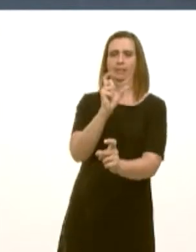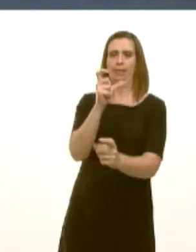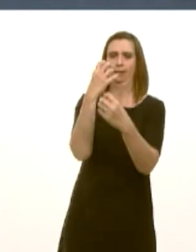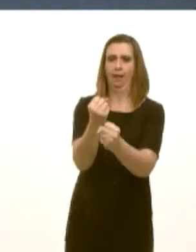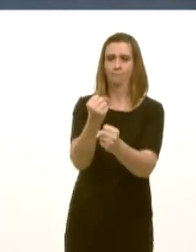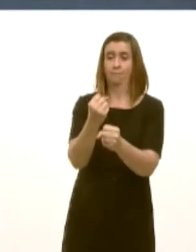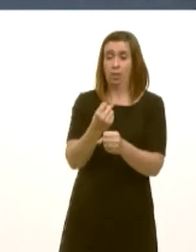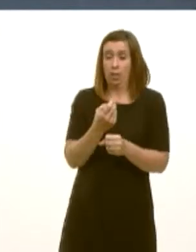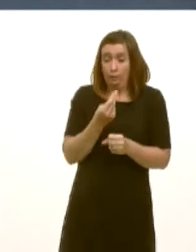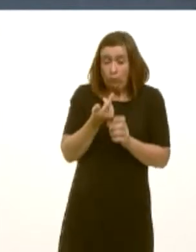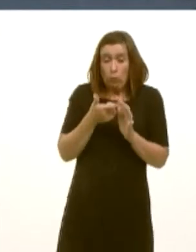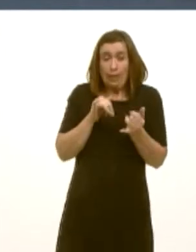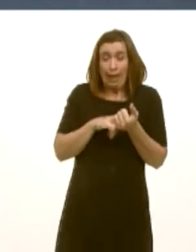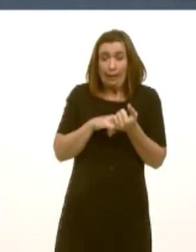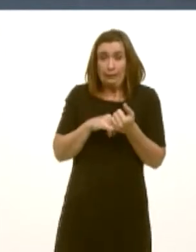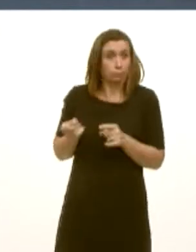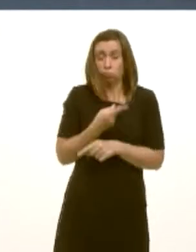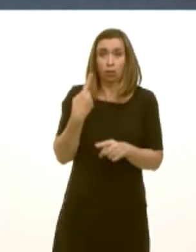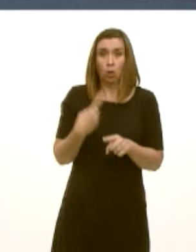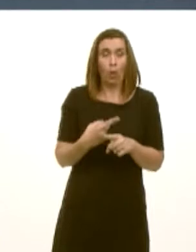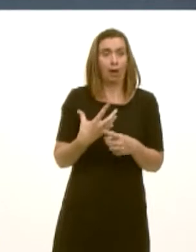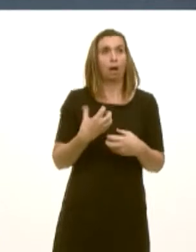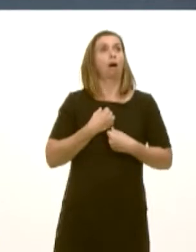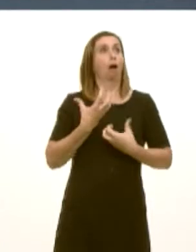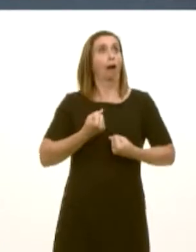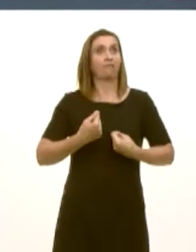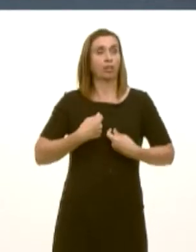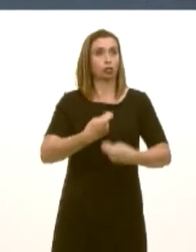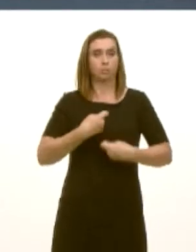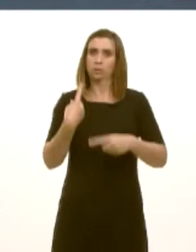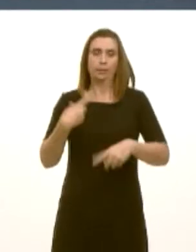Thatís a long way from where we currently are, at present.